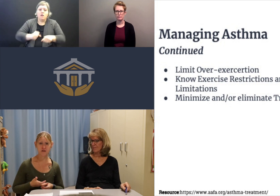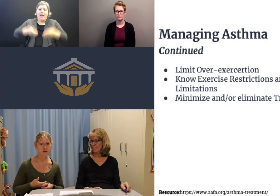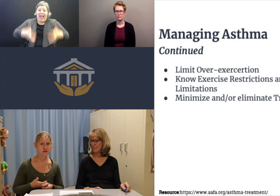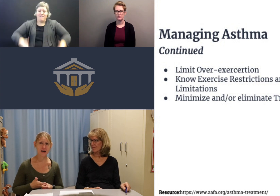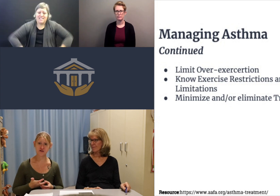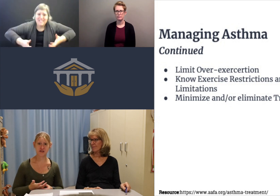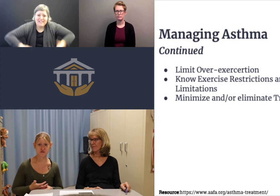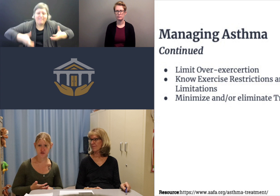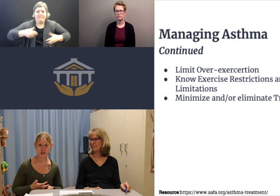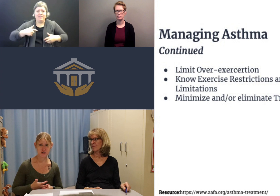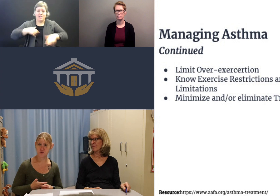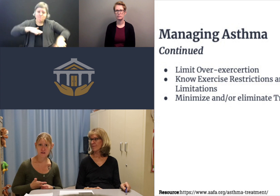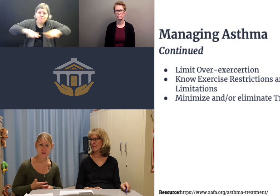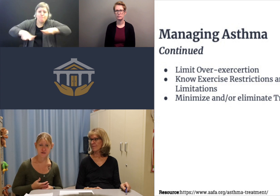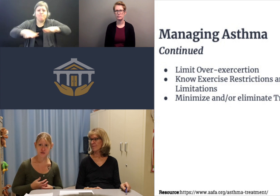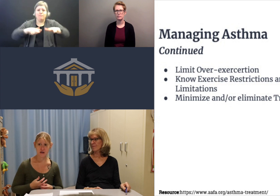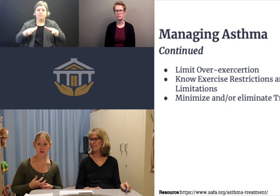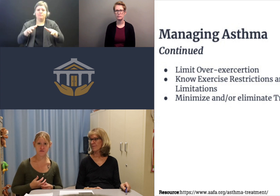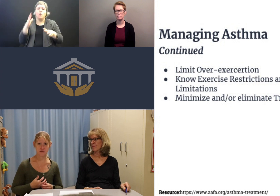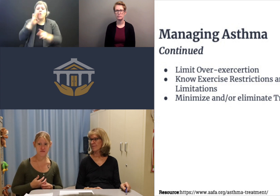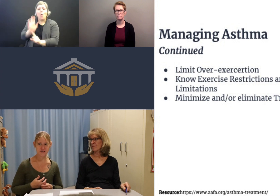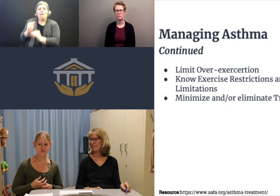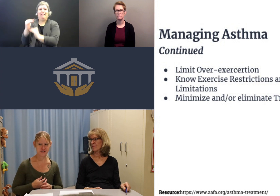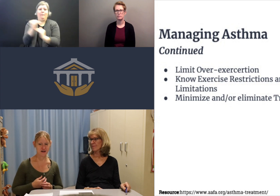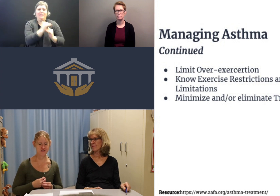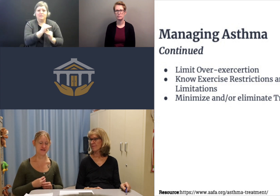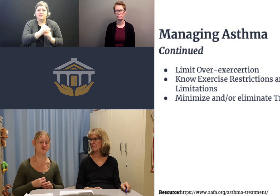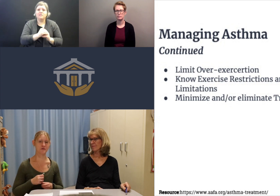Know your exercise restrictions or limits. You know, some of us, we just have those days where we